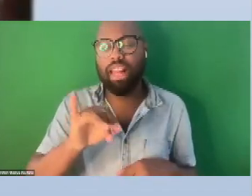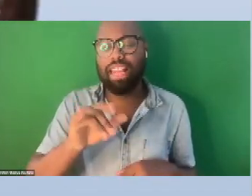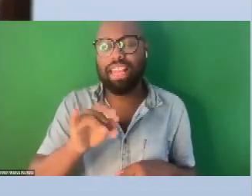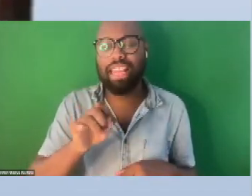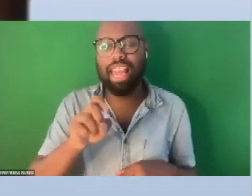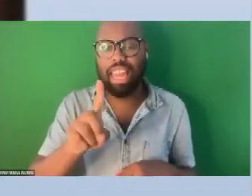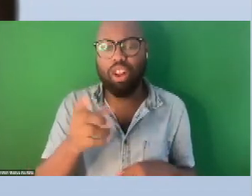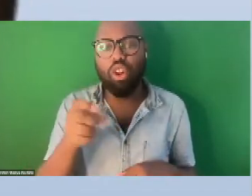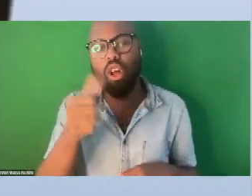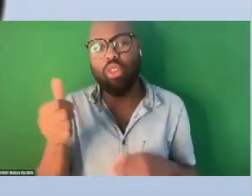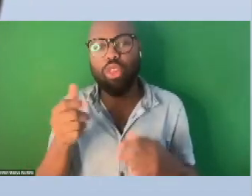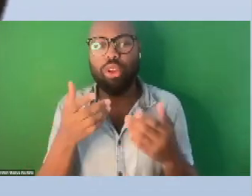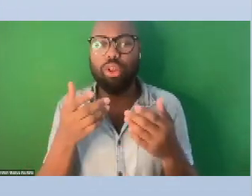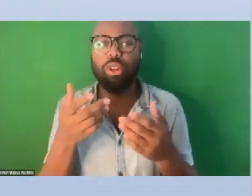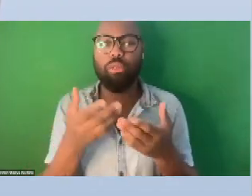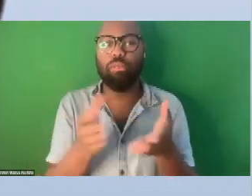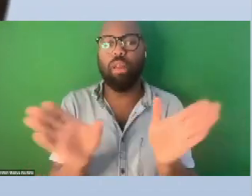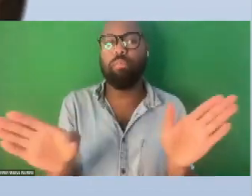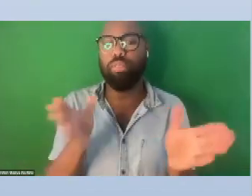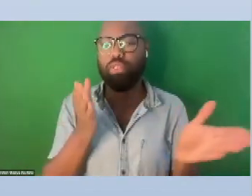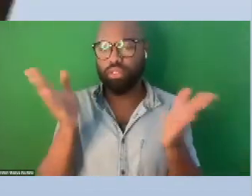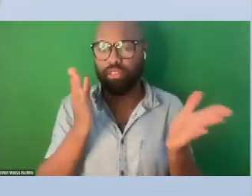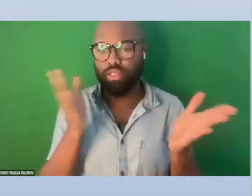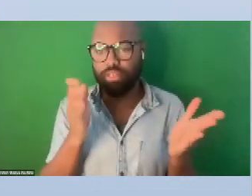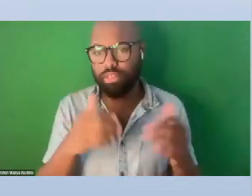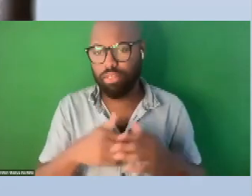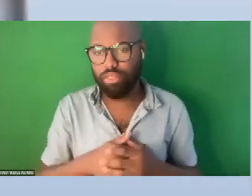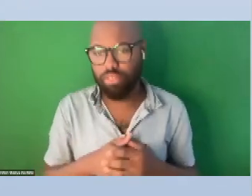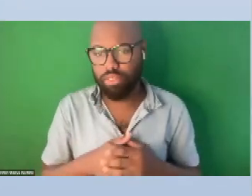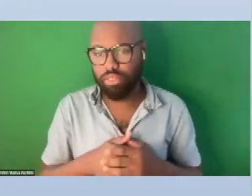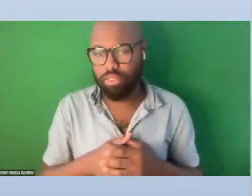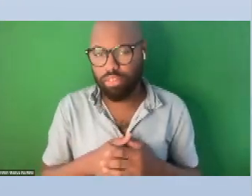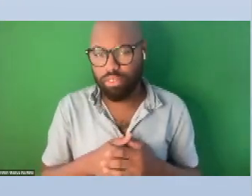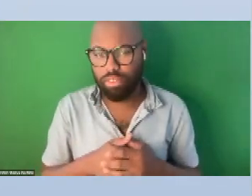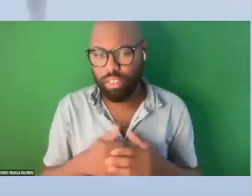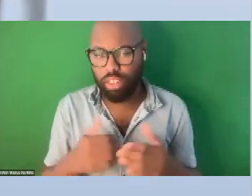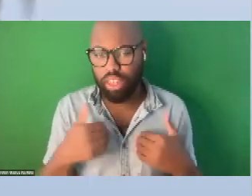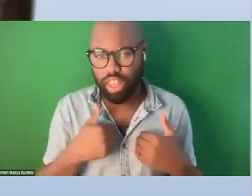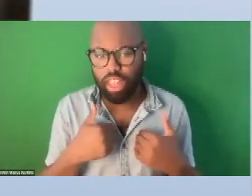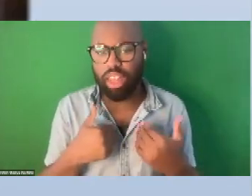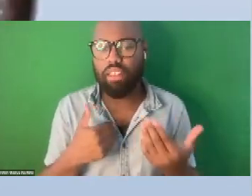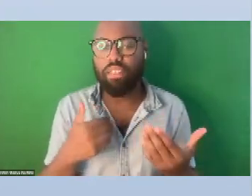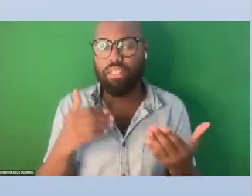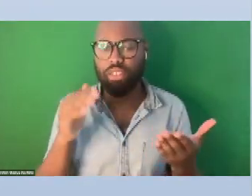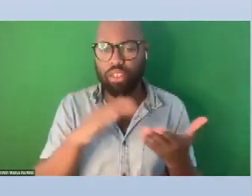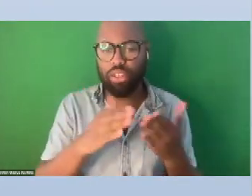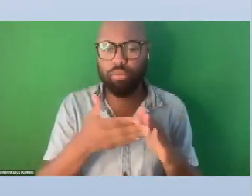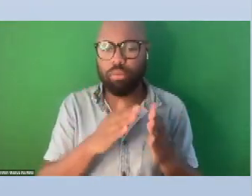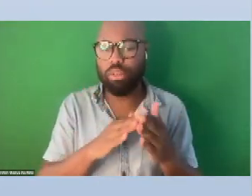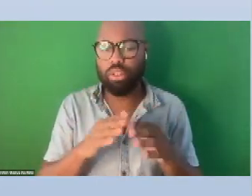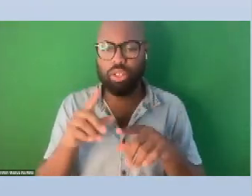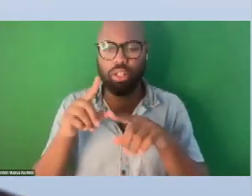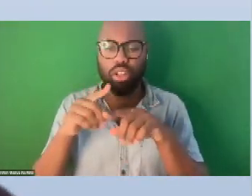having to home community based services net. I think all this information needs to